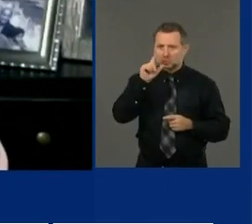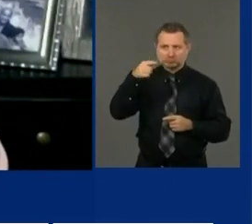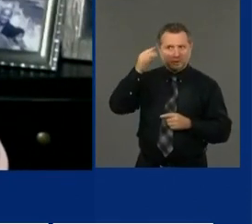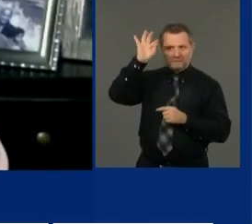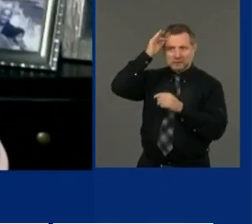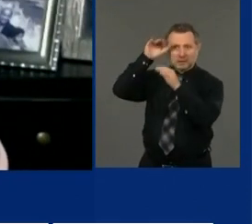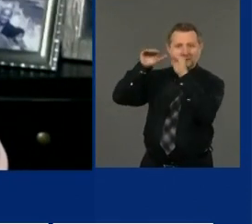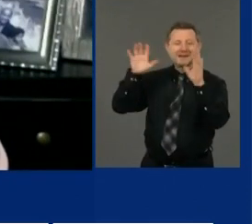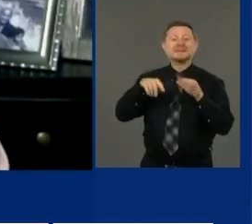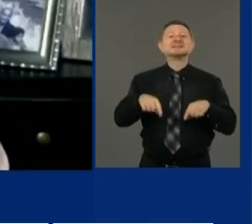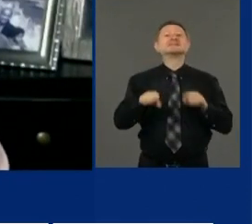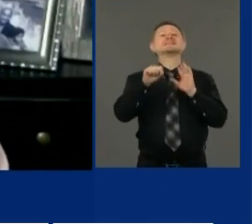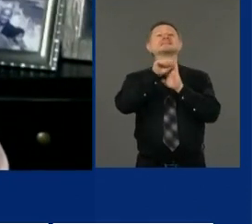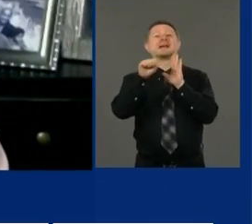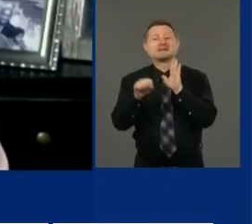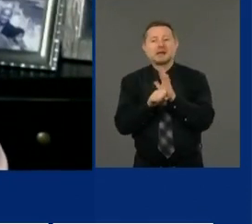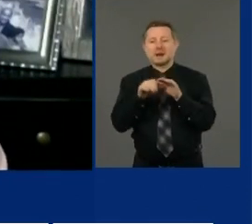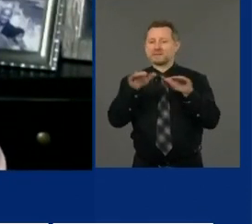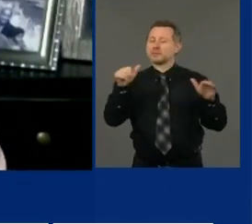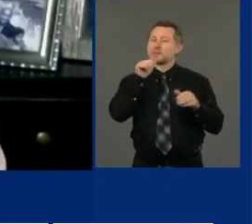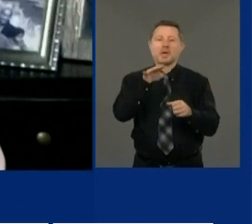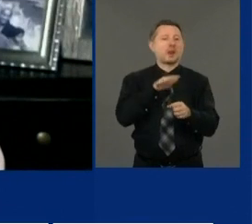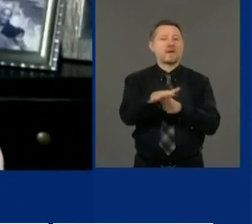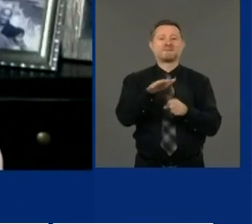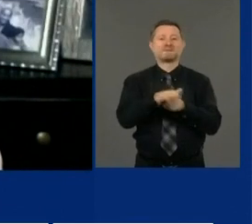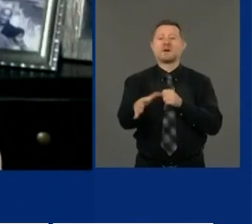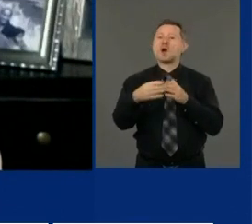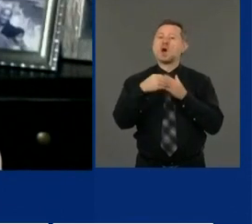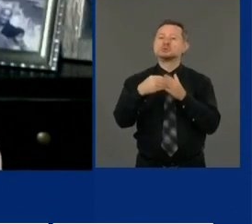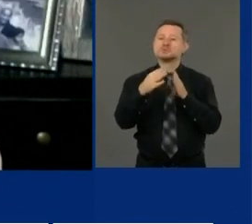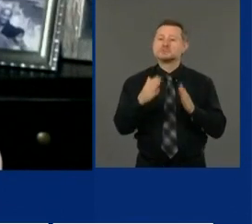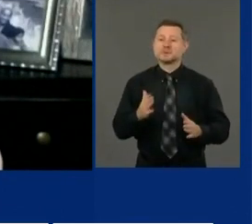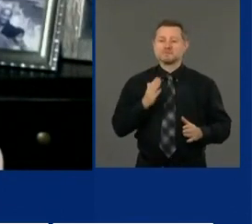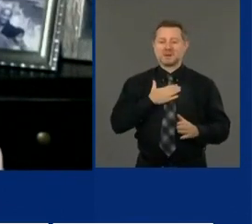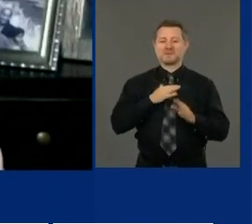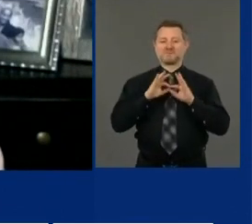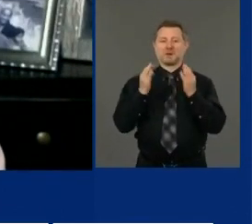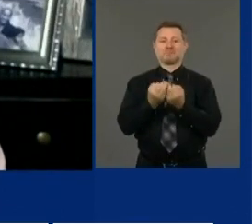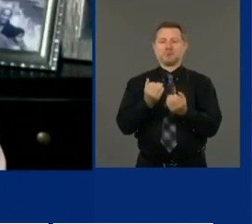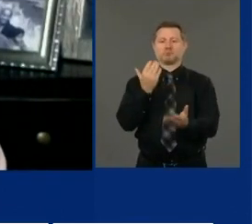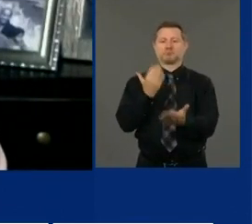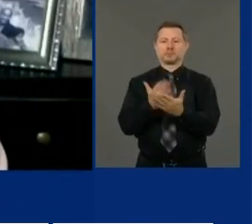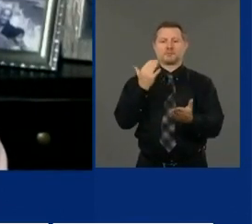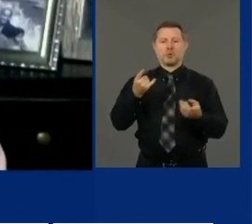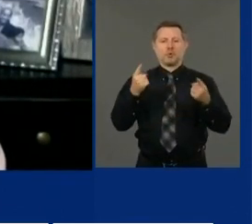THE LACK OF LEADERSHIP. WE HAD IT AT THE FEDERAL LEVEL BUT IT PROVES TO BE EQUALLY CHALLENGING AT THE STATEWIDE